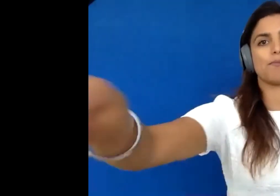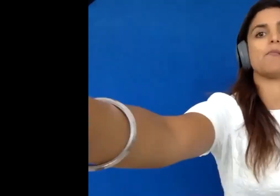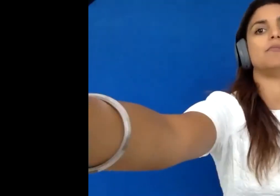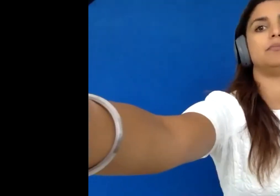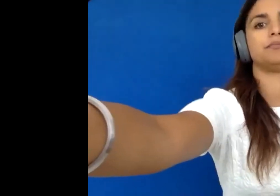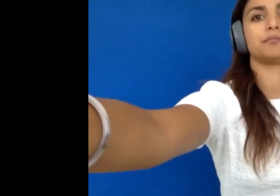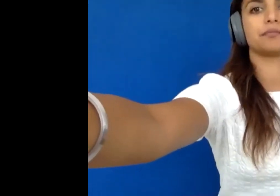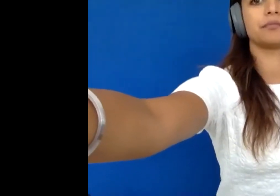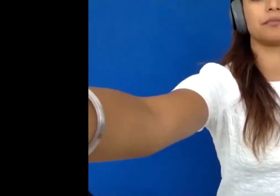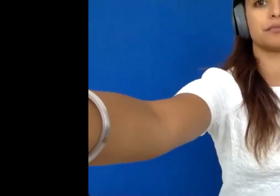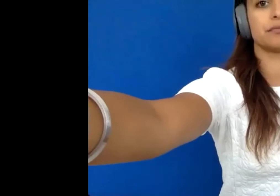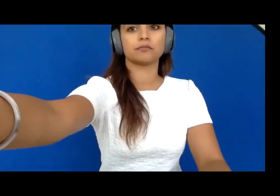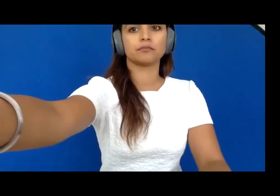you